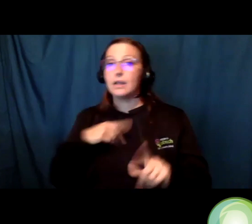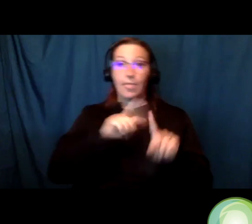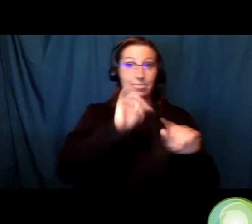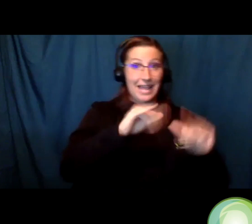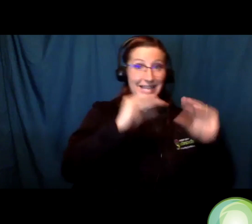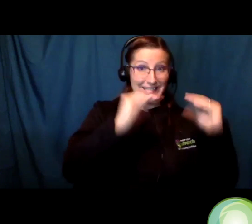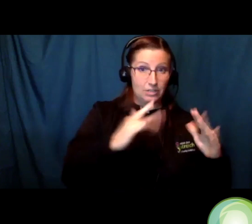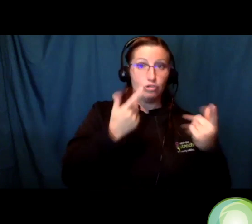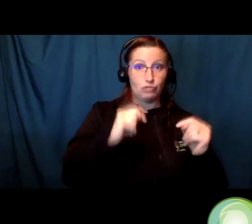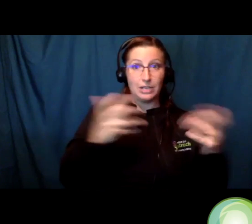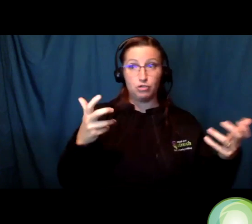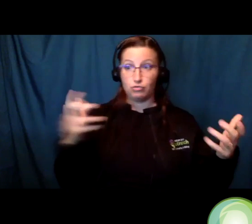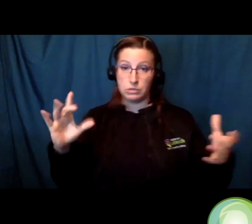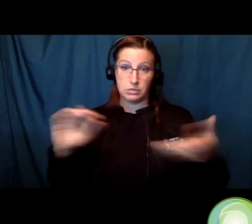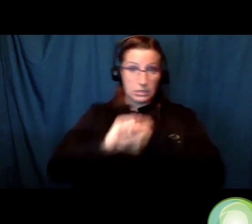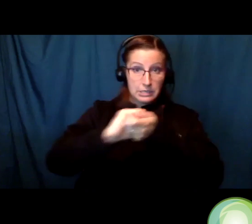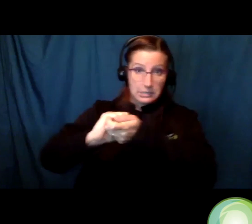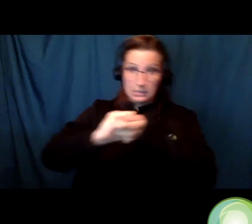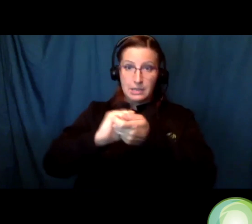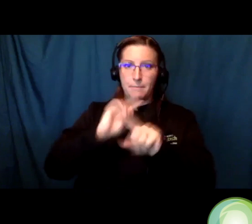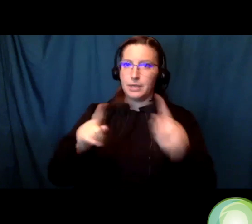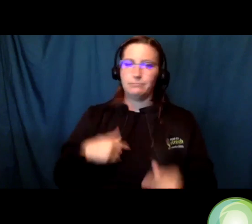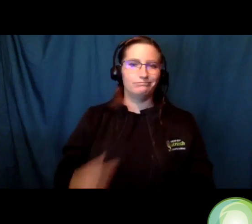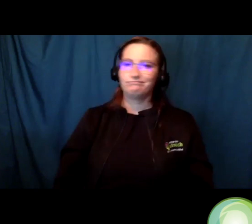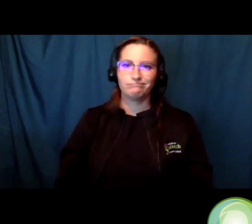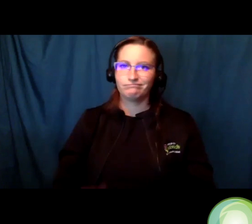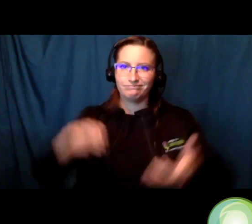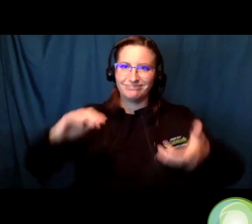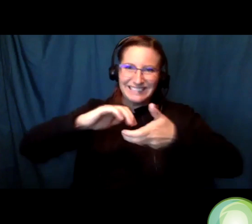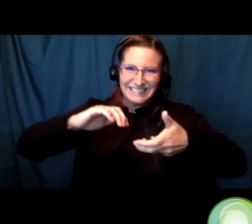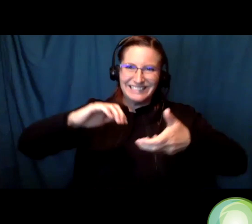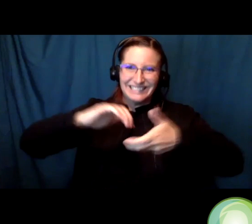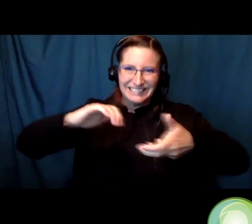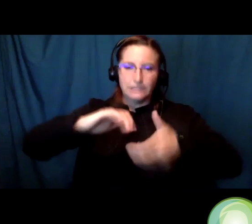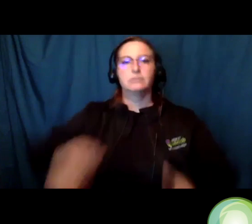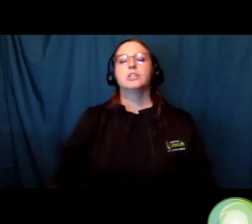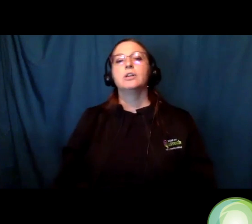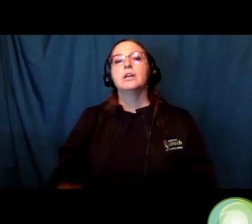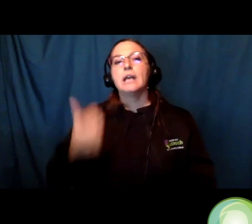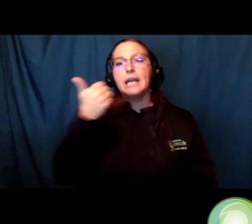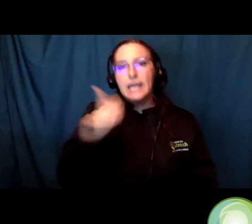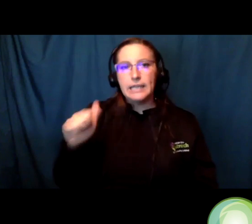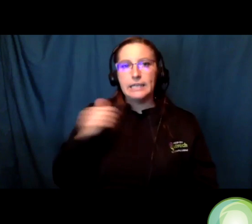therapist, but it just isn't successful. Any like sort of tips on how a teacher can sort of